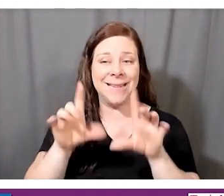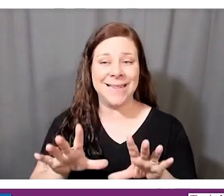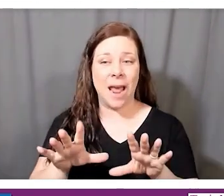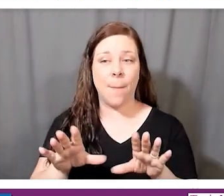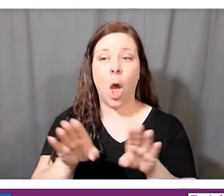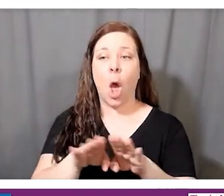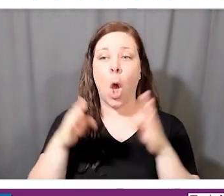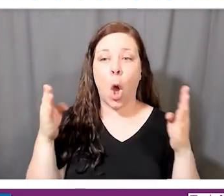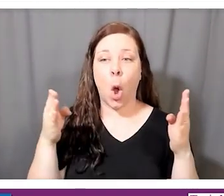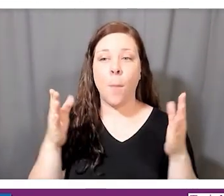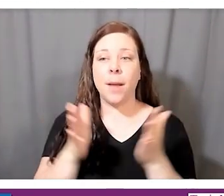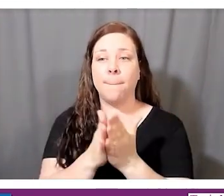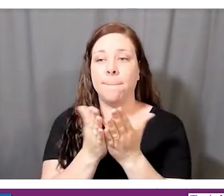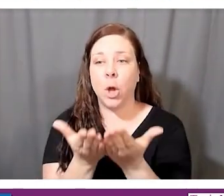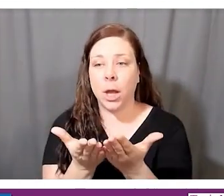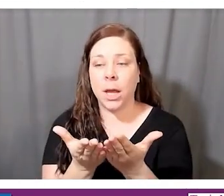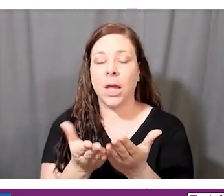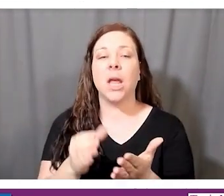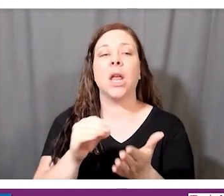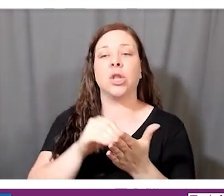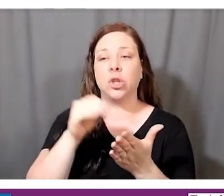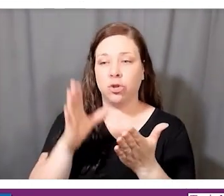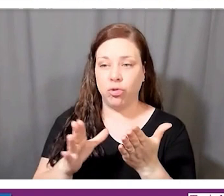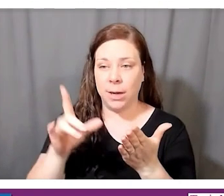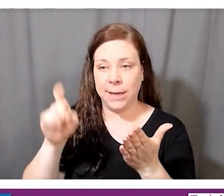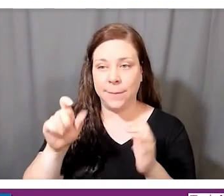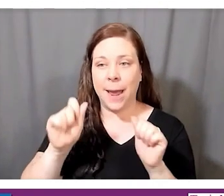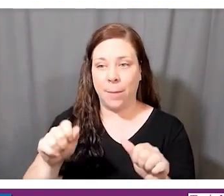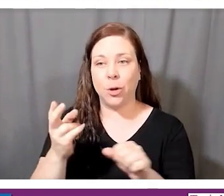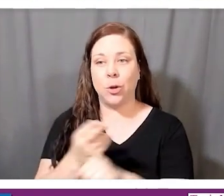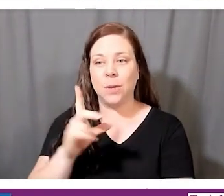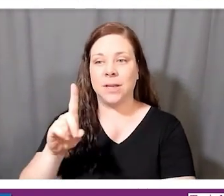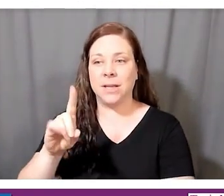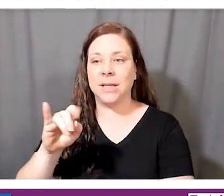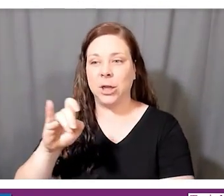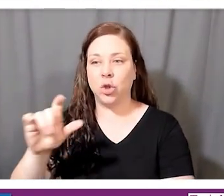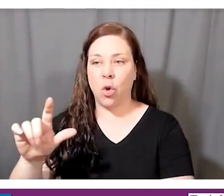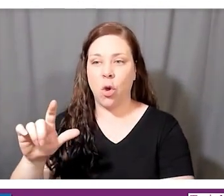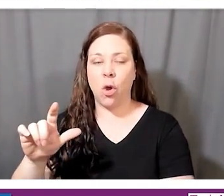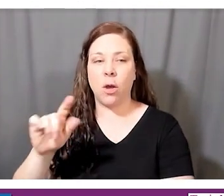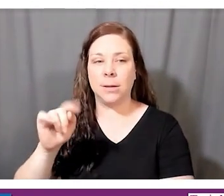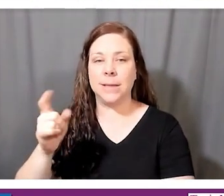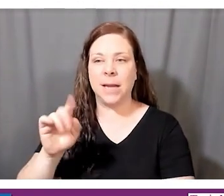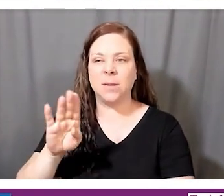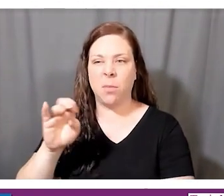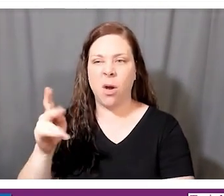and the student needs to be able to use the digital textbook to be able to change contrast, text size, et cetera.